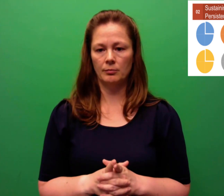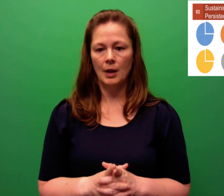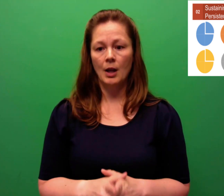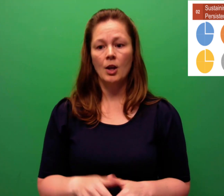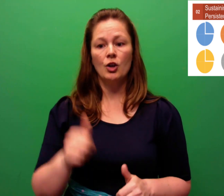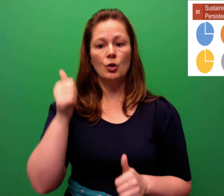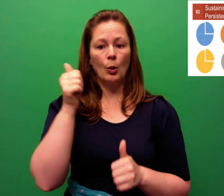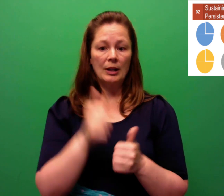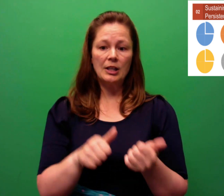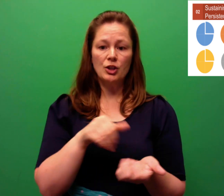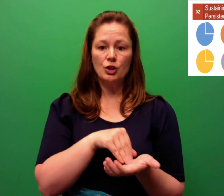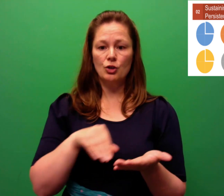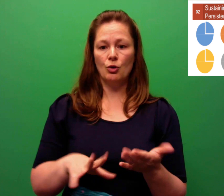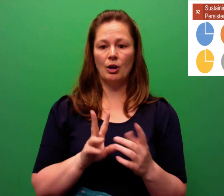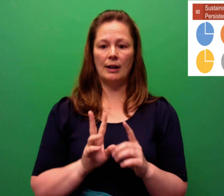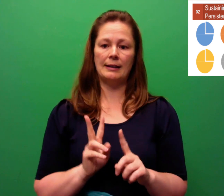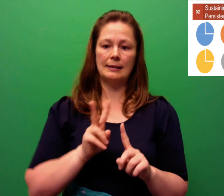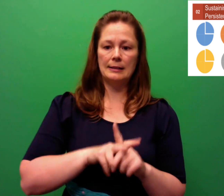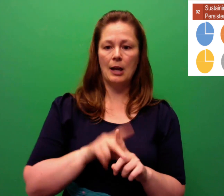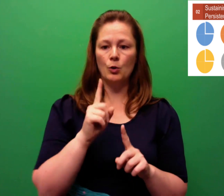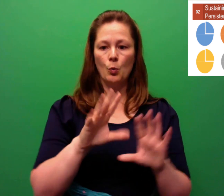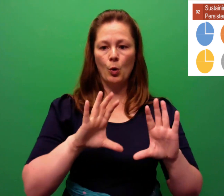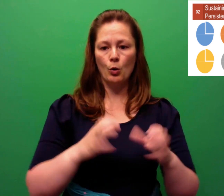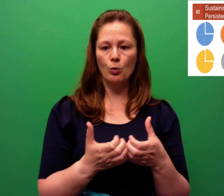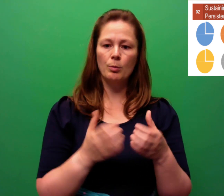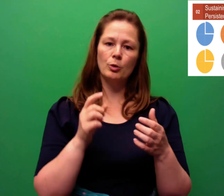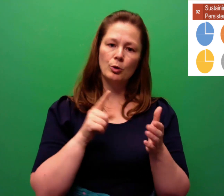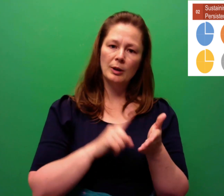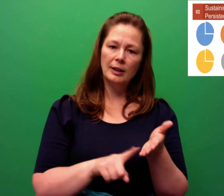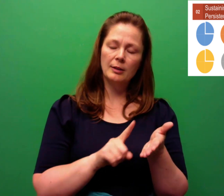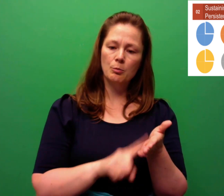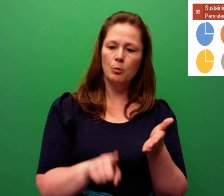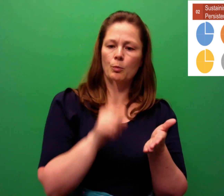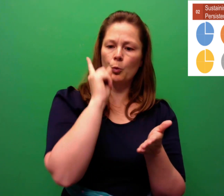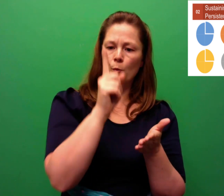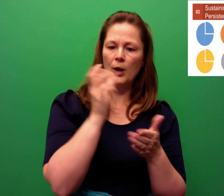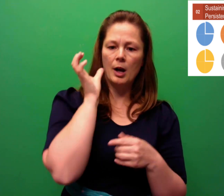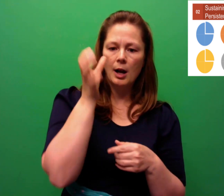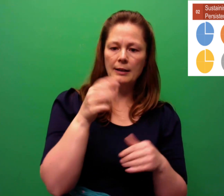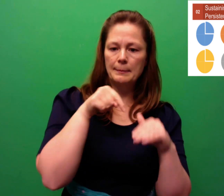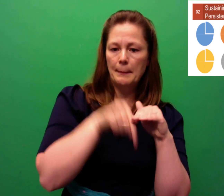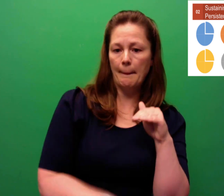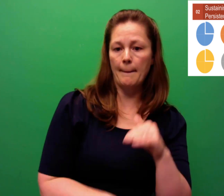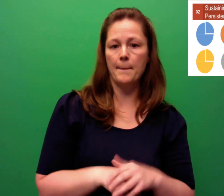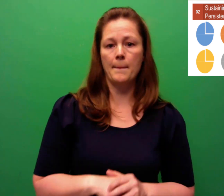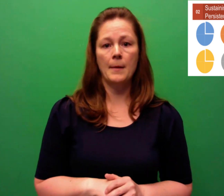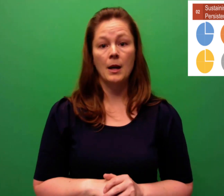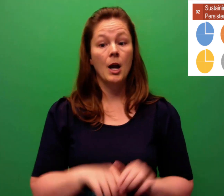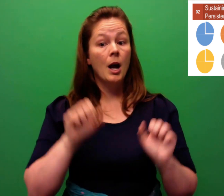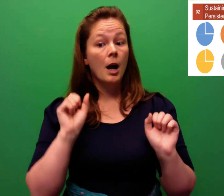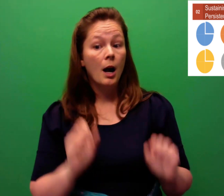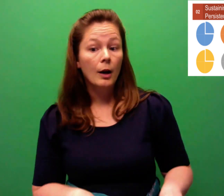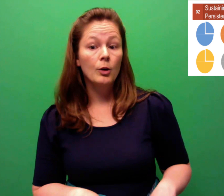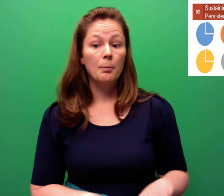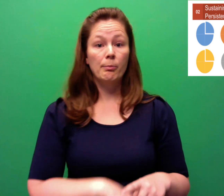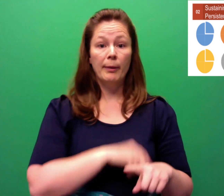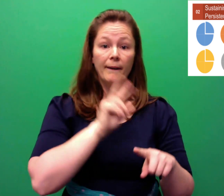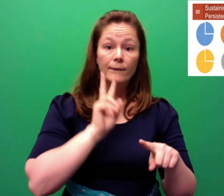different color, so each student is assigned to work in a small group and